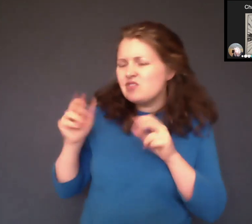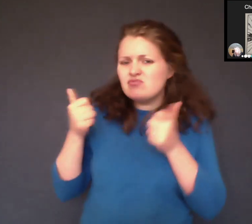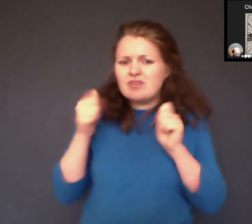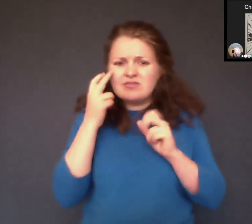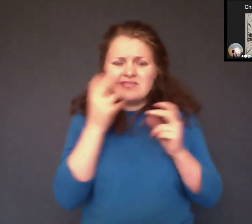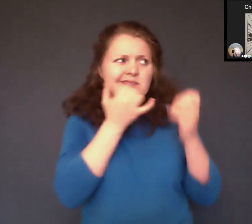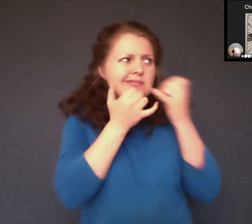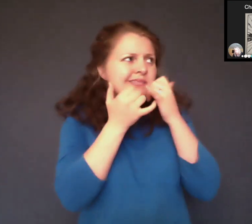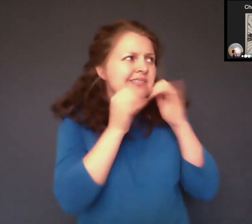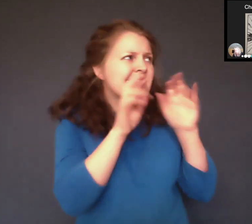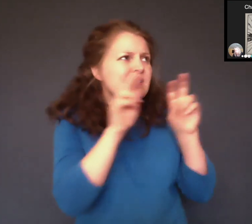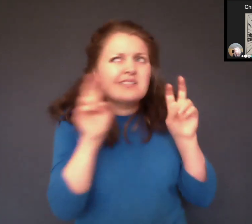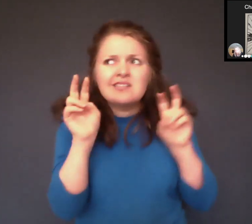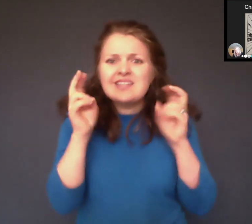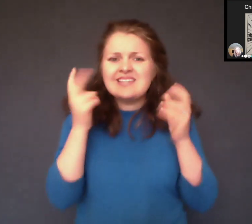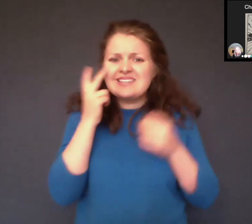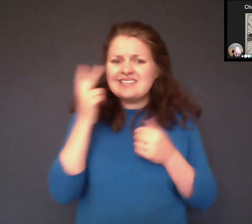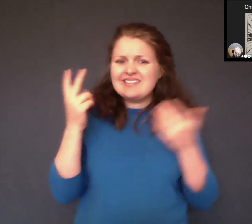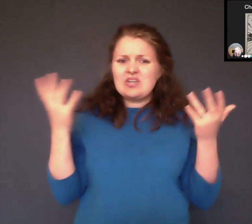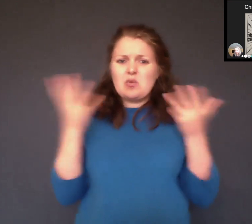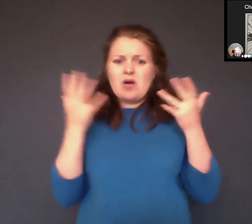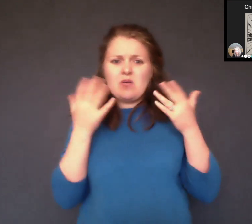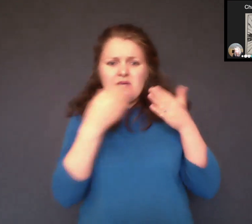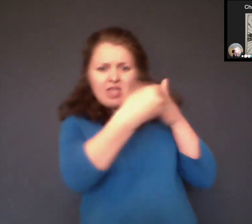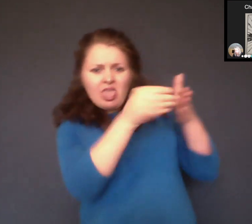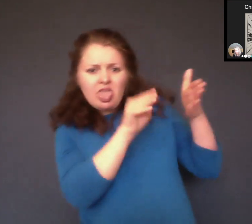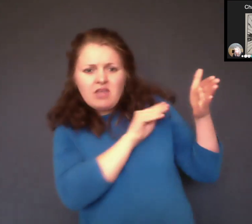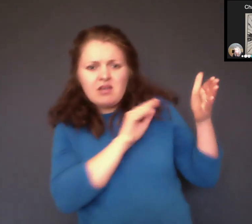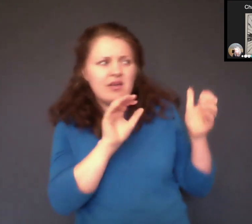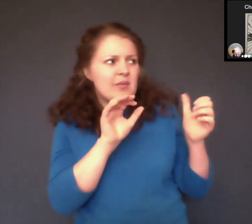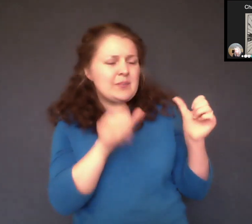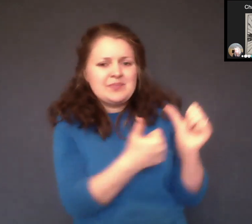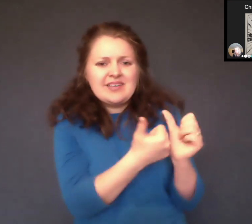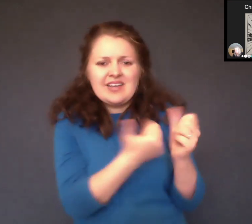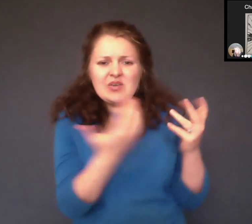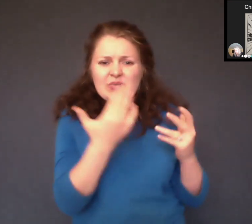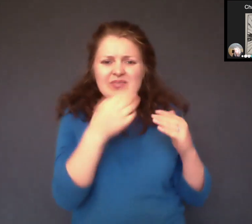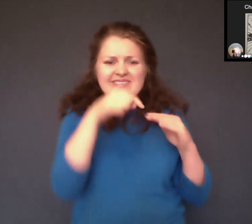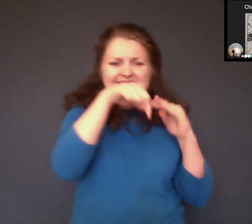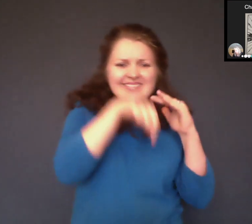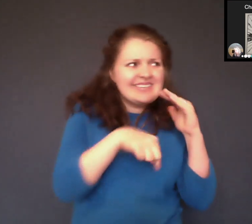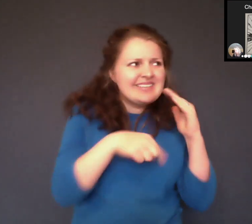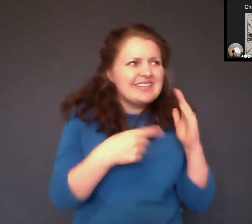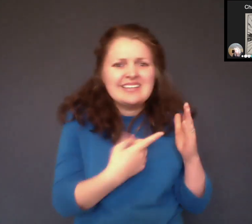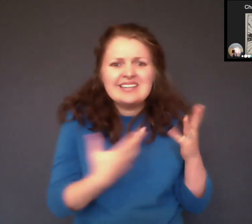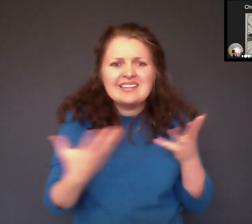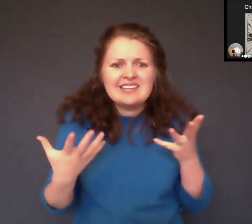and lift it up to see what charmless thing lay inside if mar had been made of stale mud